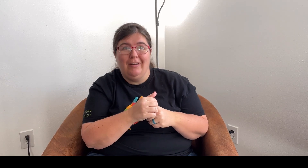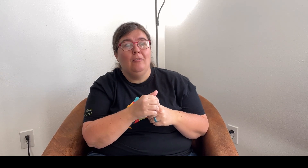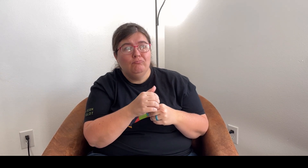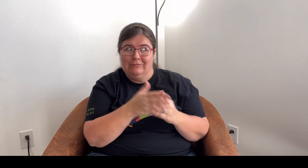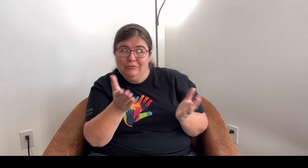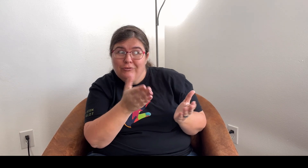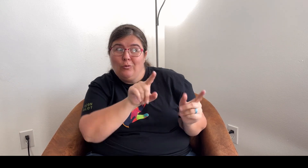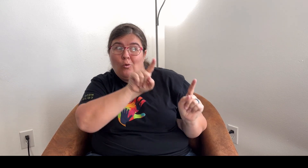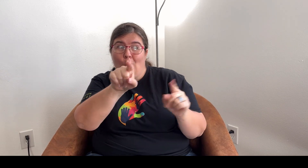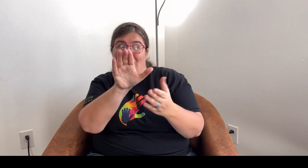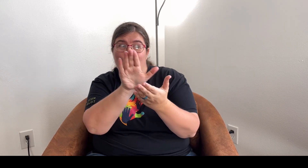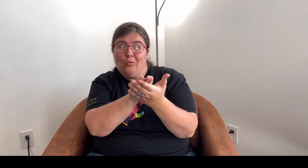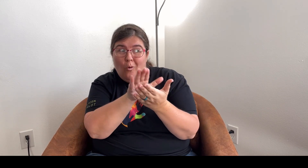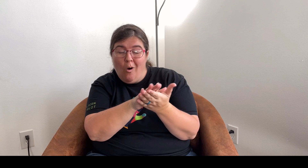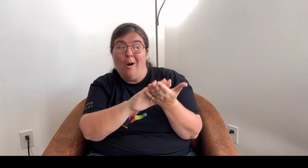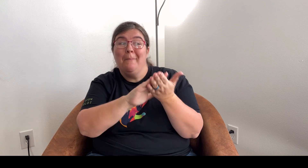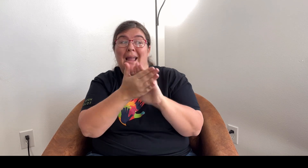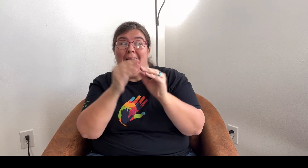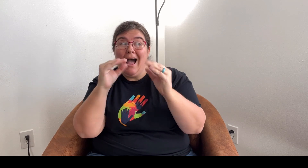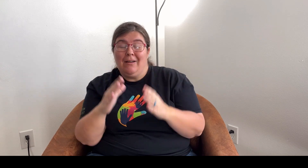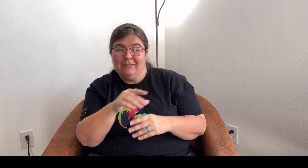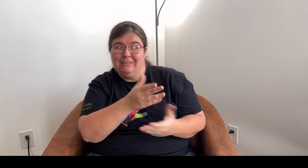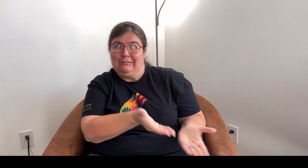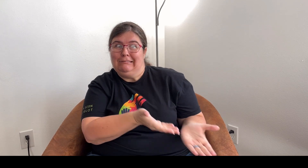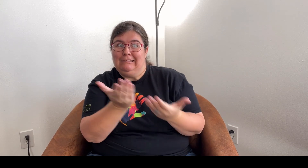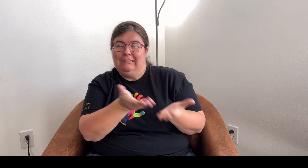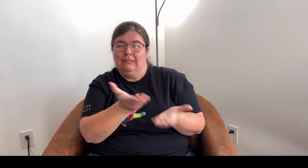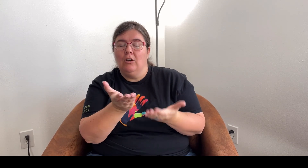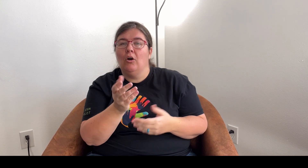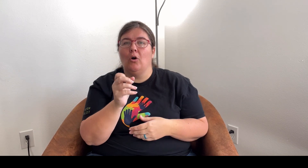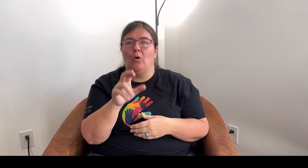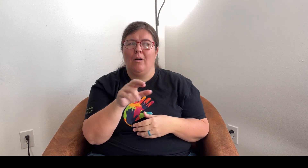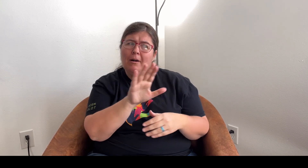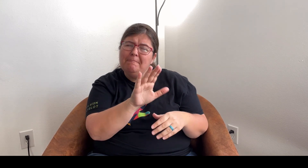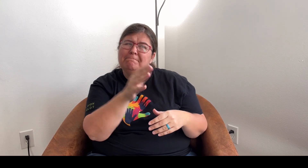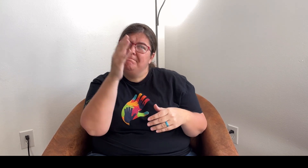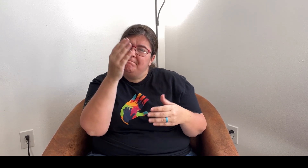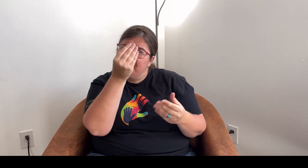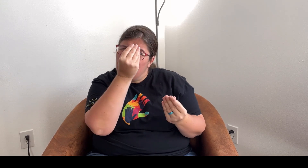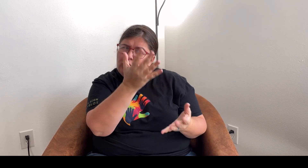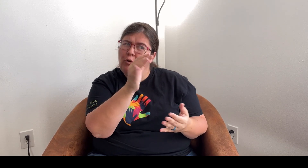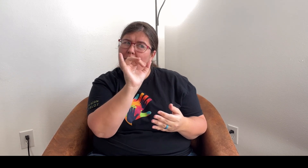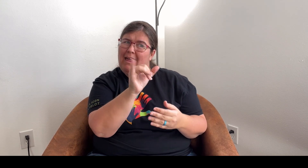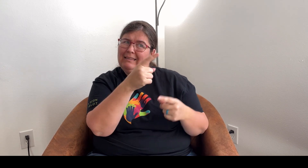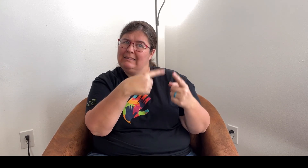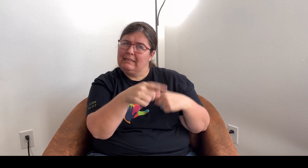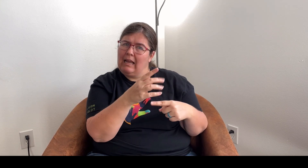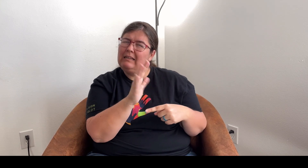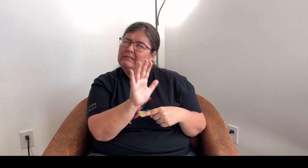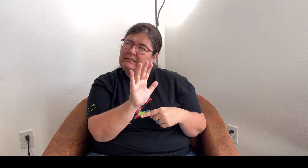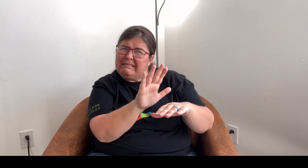by encouraging them to go to school to become teachers (like now, go now laugh)